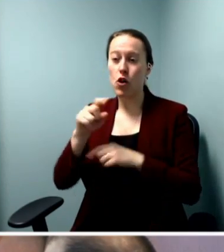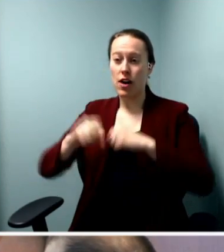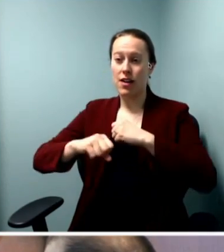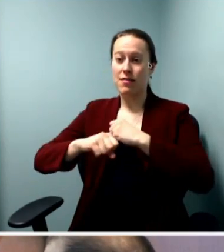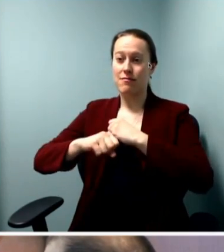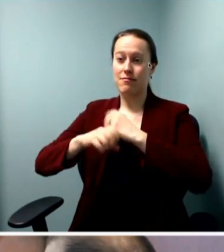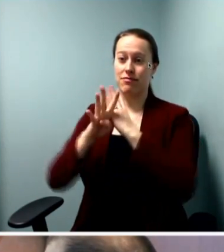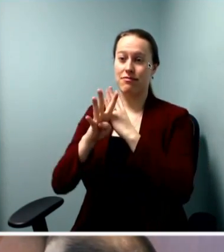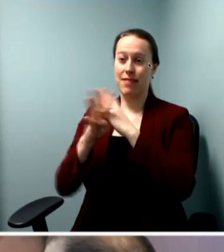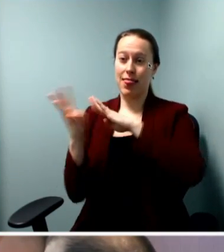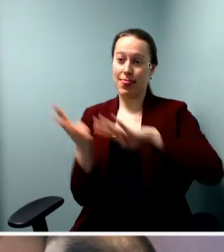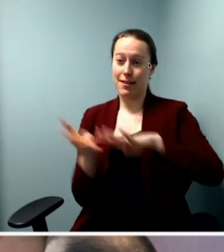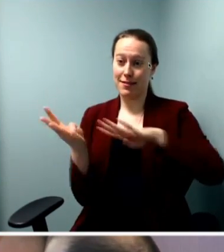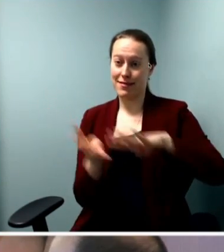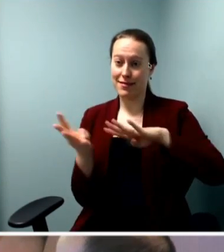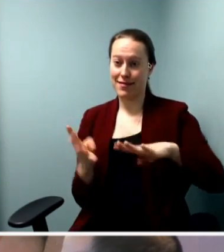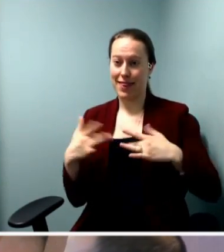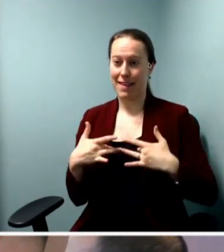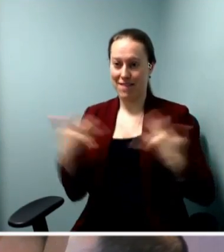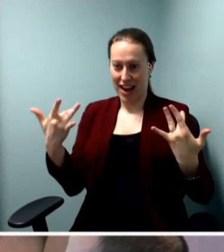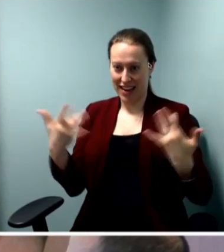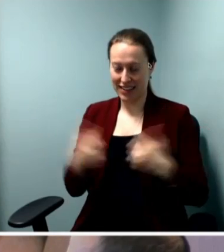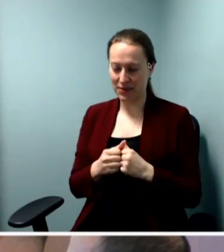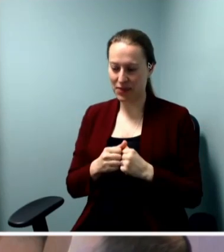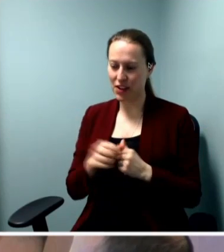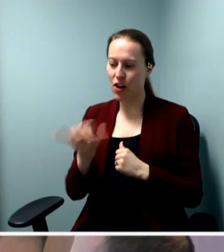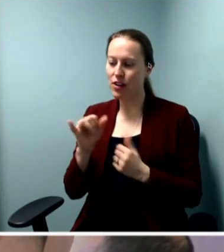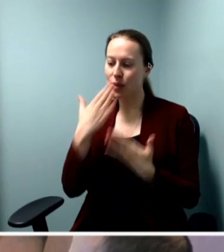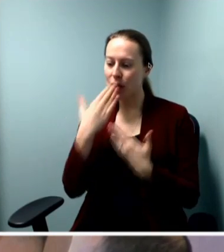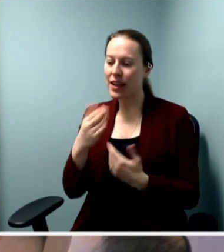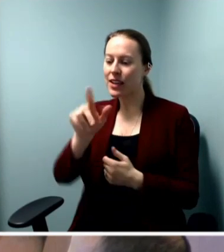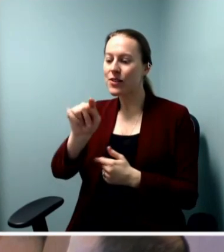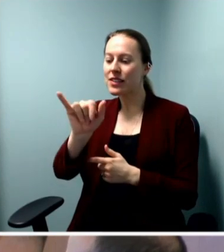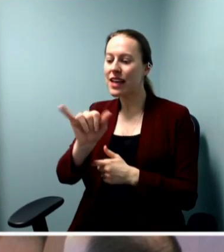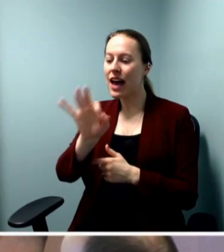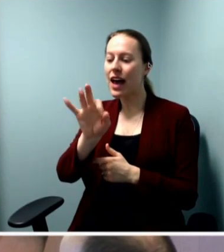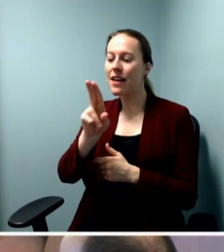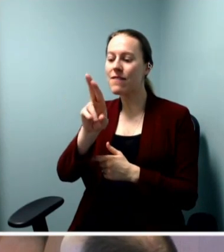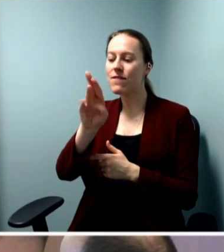I'd also like to thank Ty Furman, our BU Arts Initiative Managing Director,